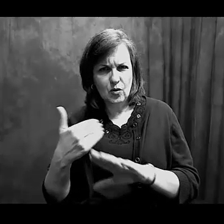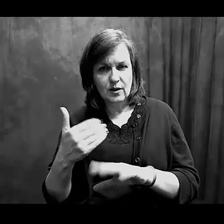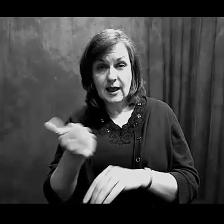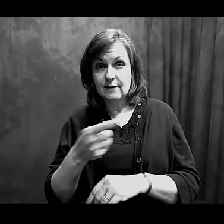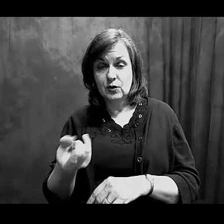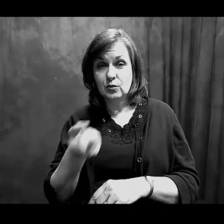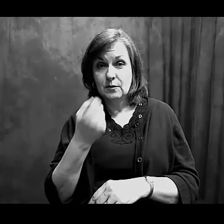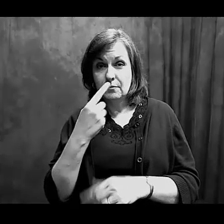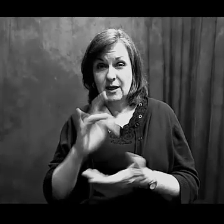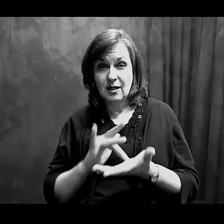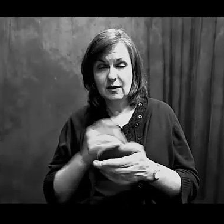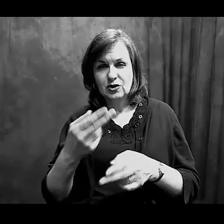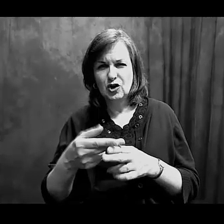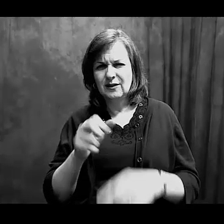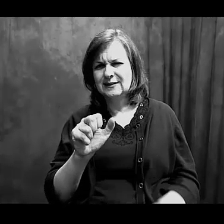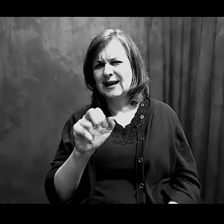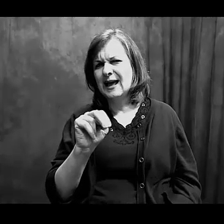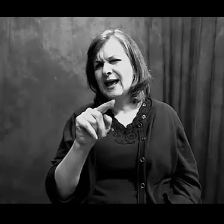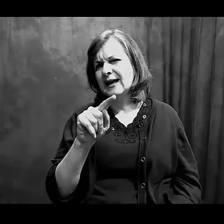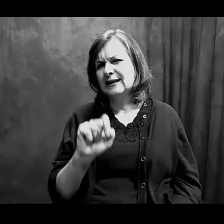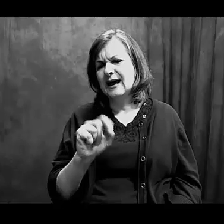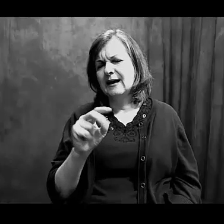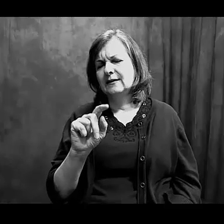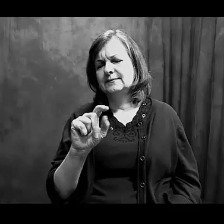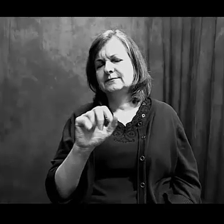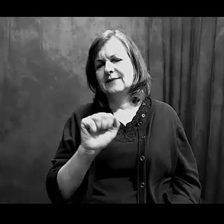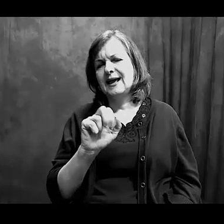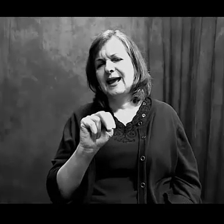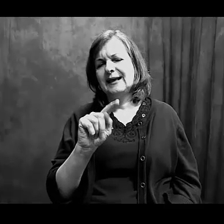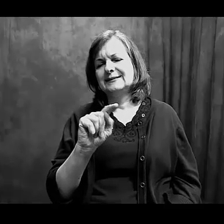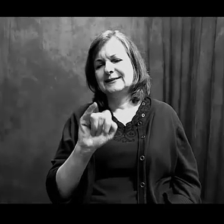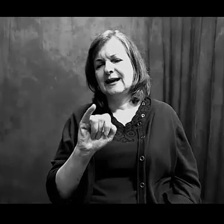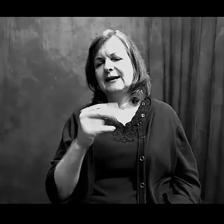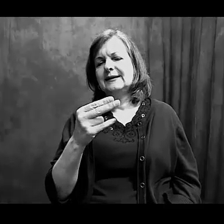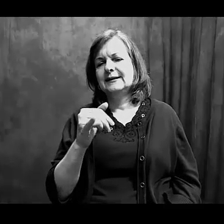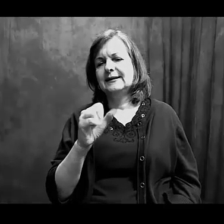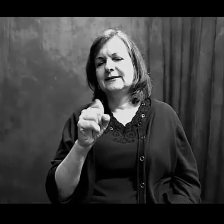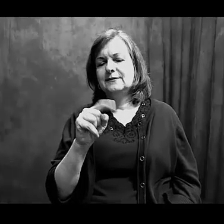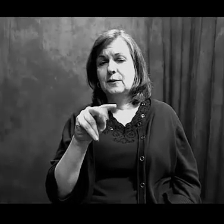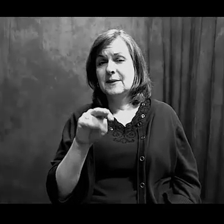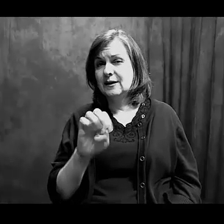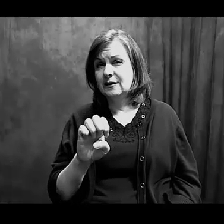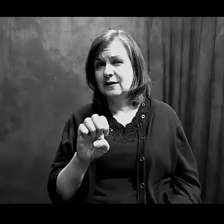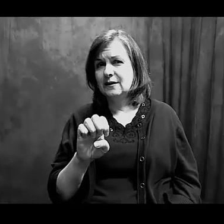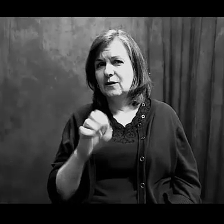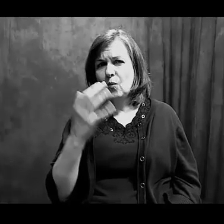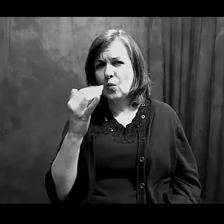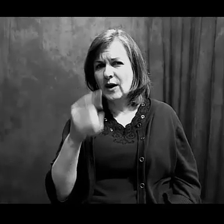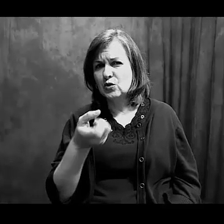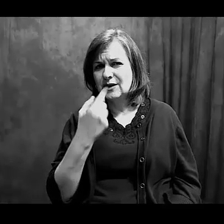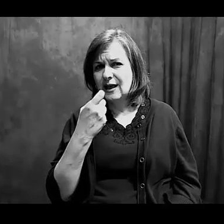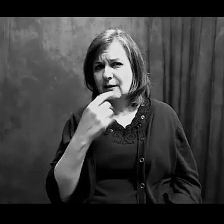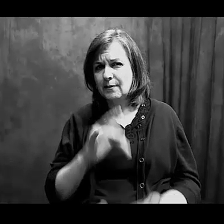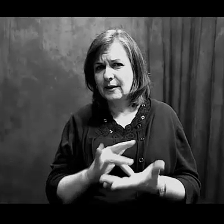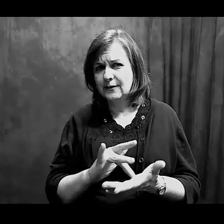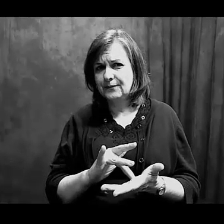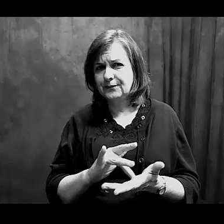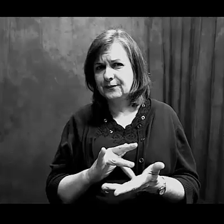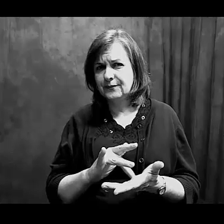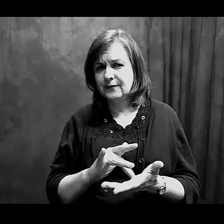do any of you take an antihistamine?? what do you take it for?